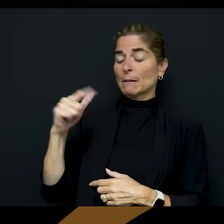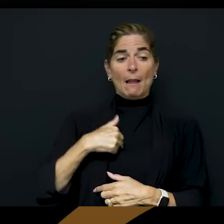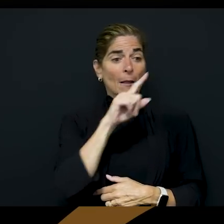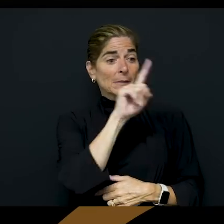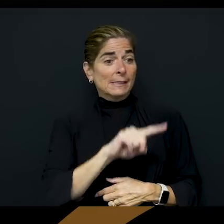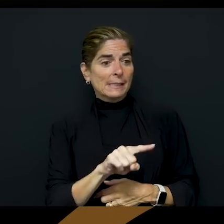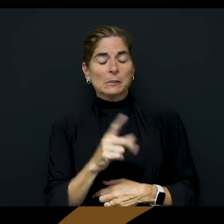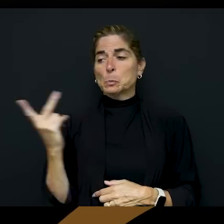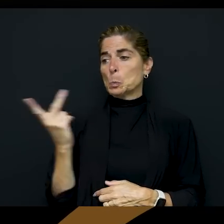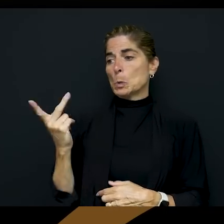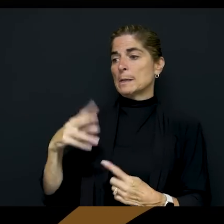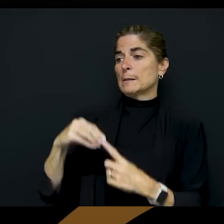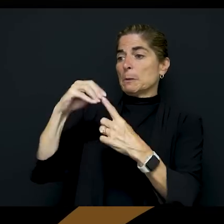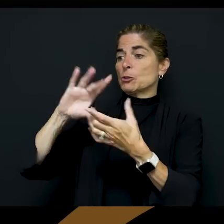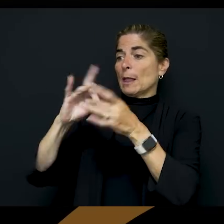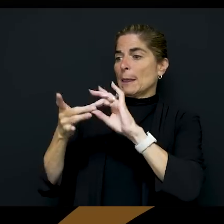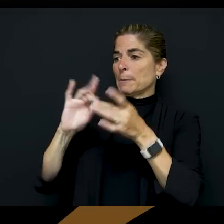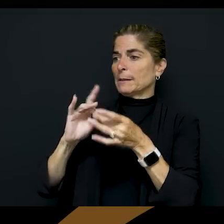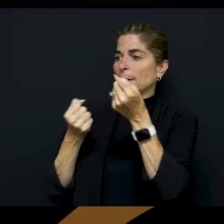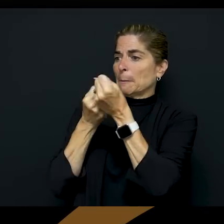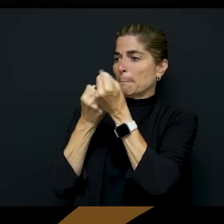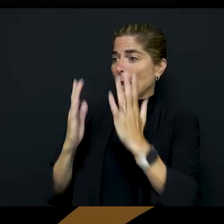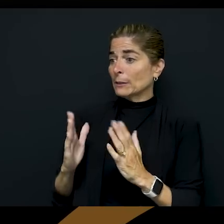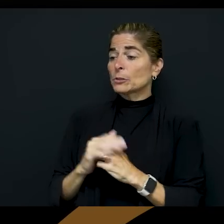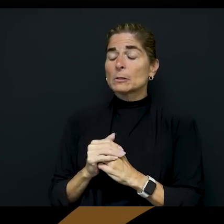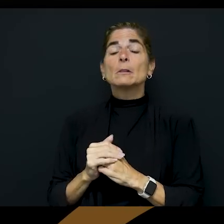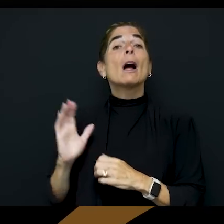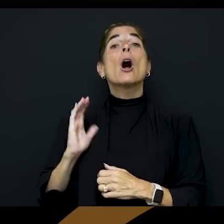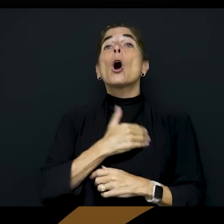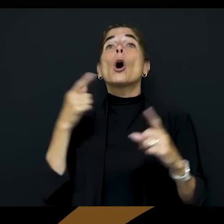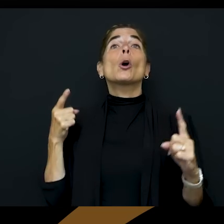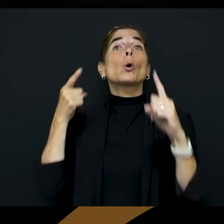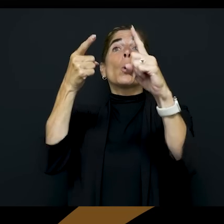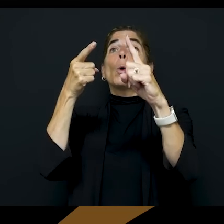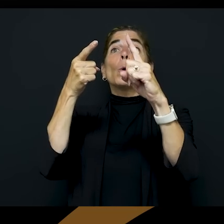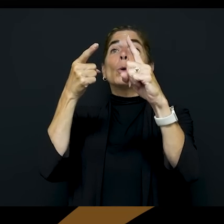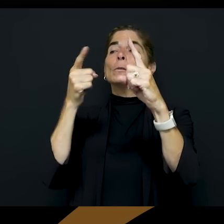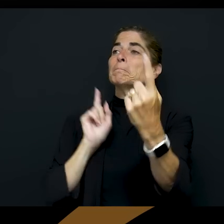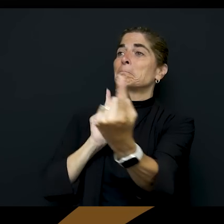And we are Special Olympics Service ambassadors. Our main goal is to greet the customer